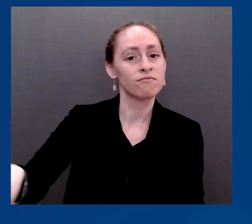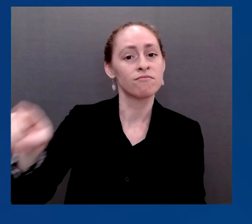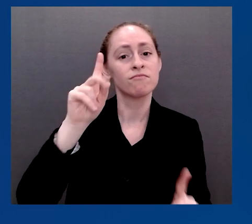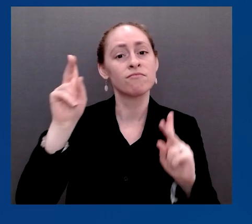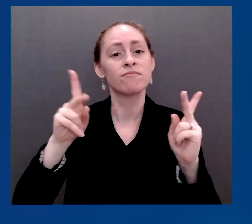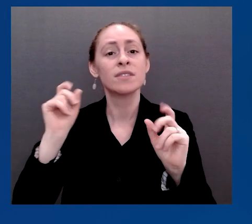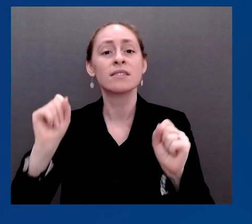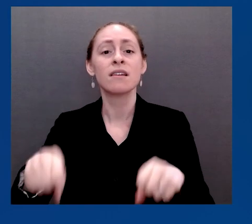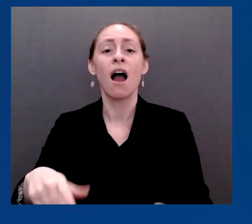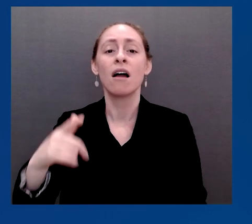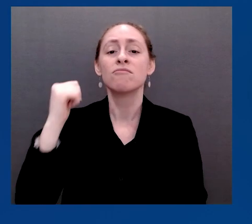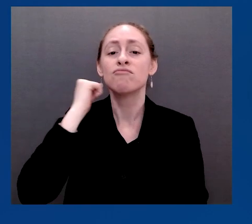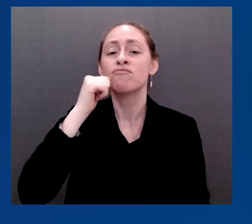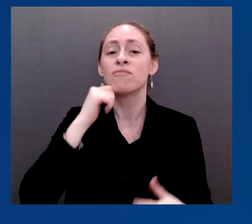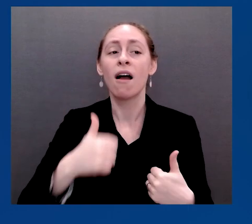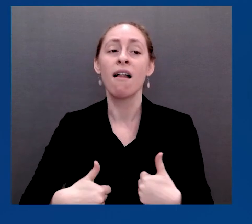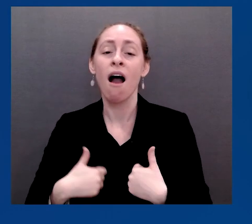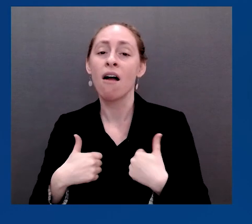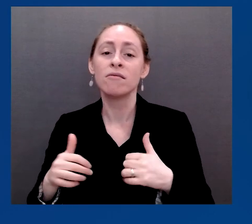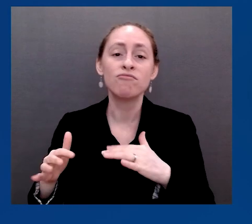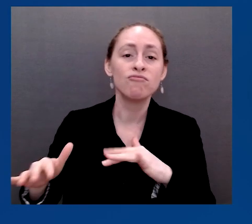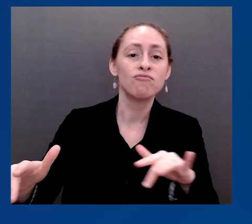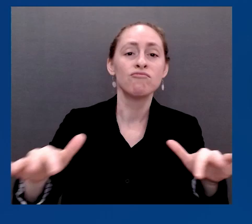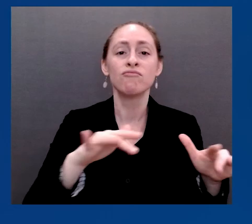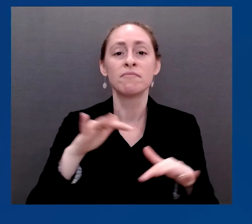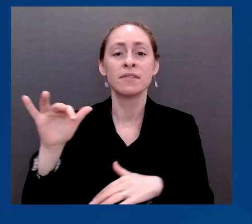And we're able to keep our kids in school and keep our businesses open.